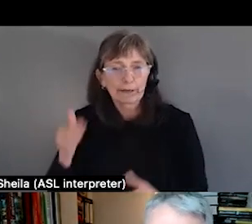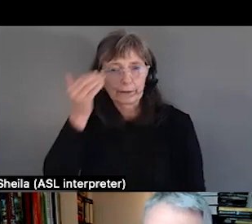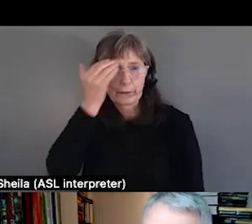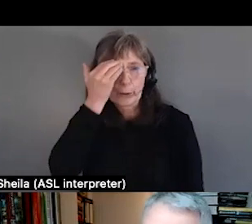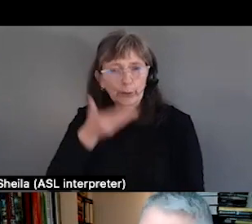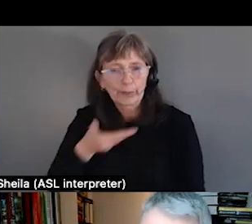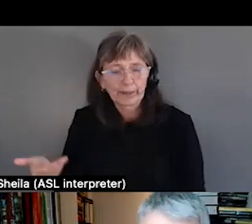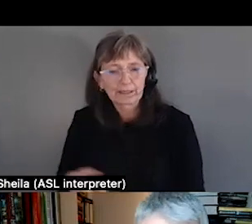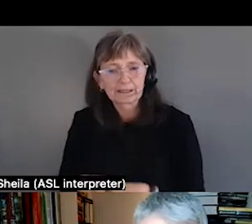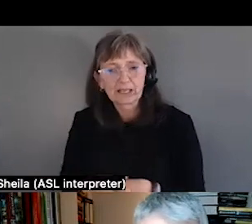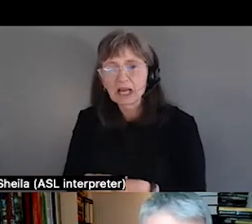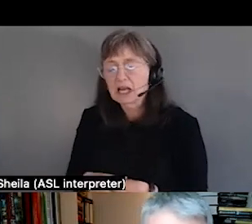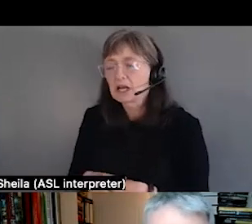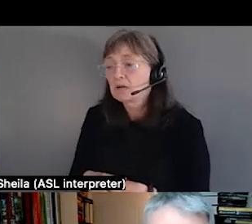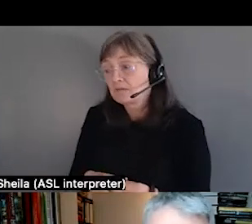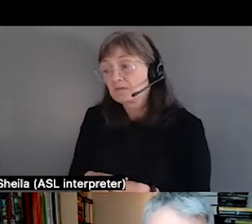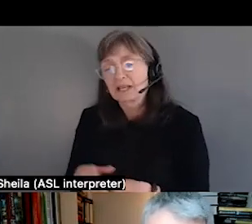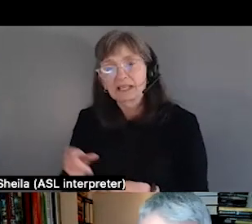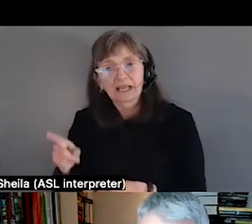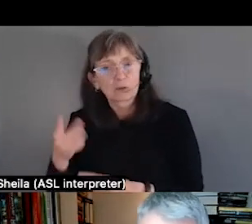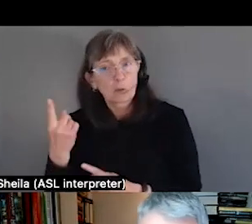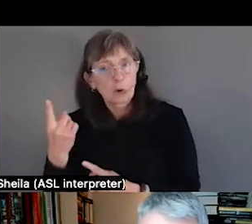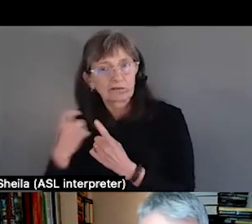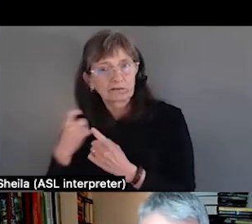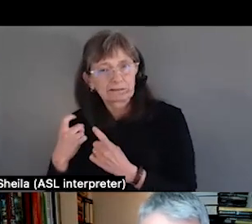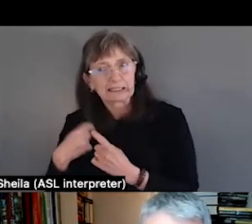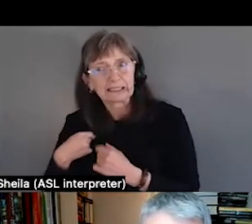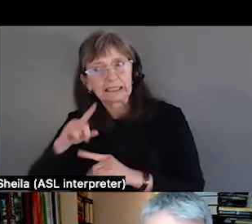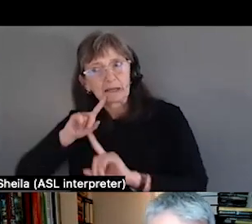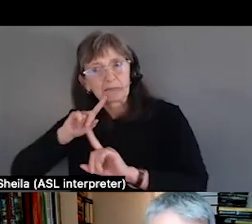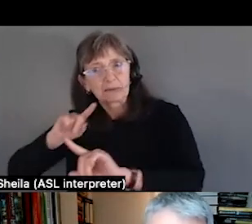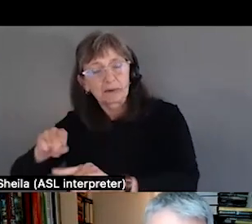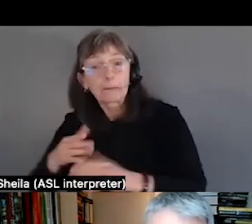a book seller, and that's kind of what I think a good book seller is, is a repository of knowledge.